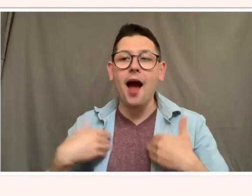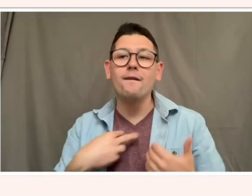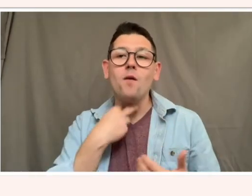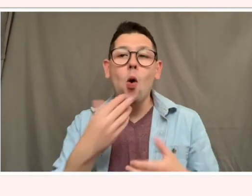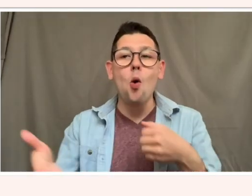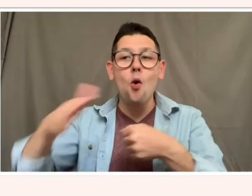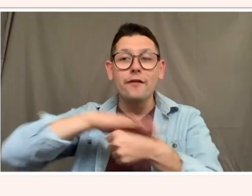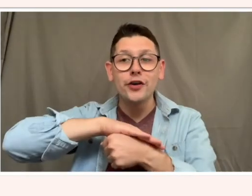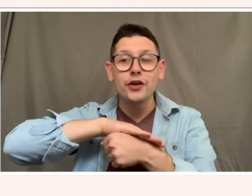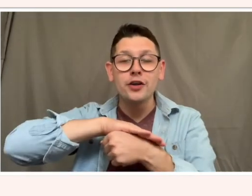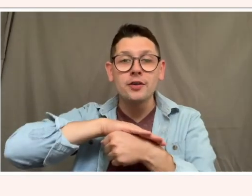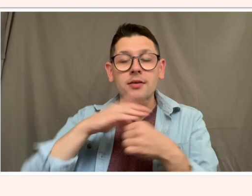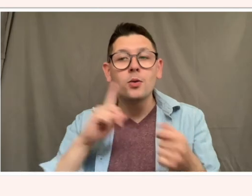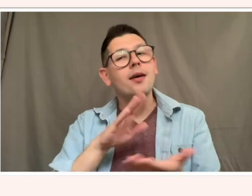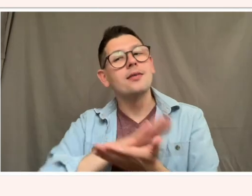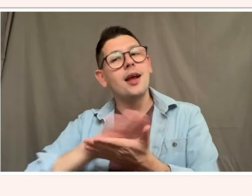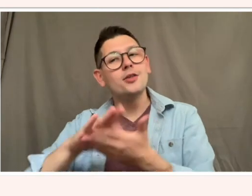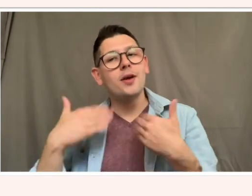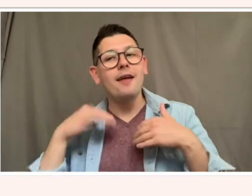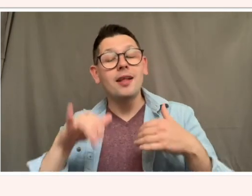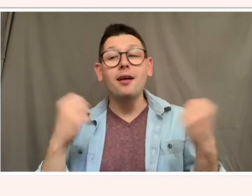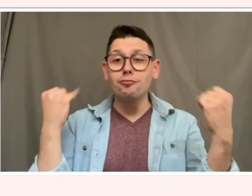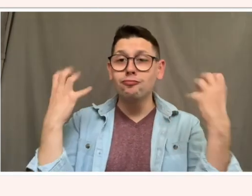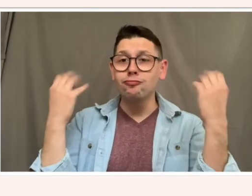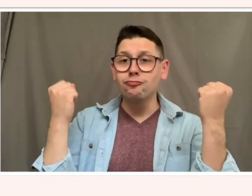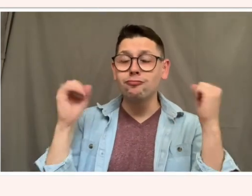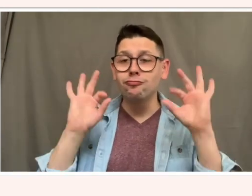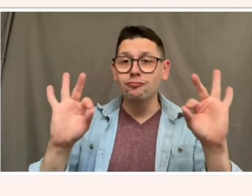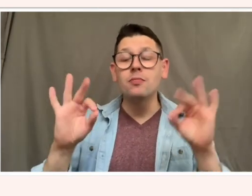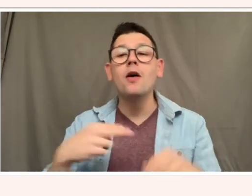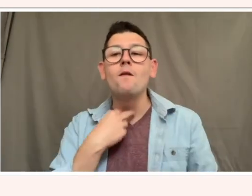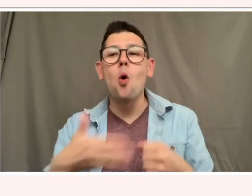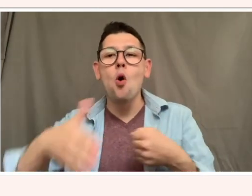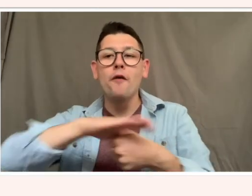or auditory materials for those who would like to access English